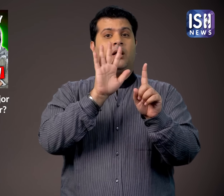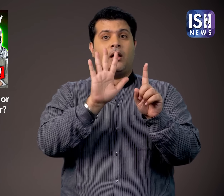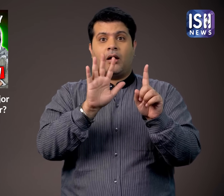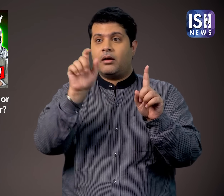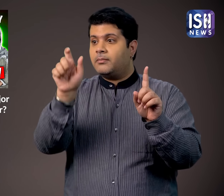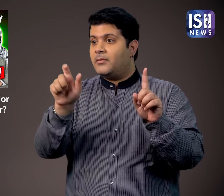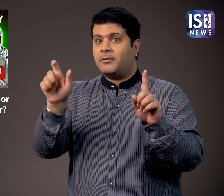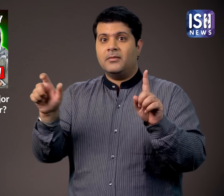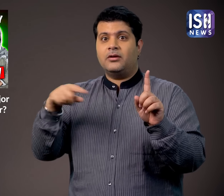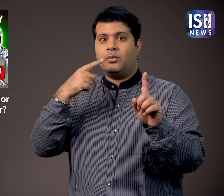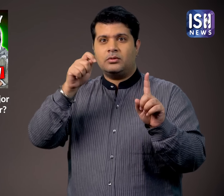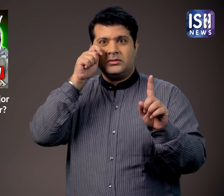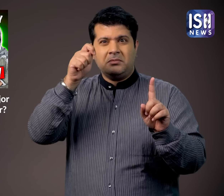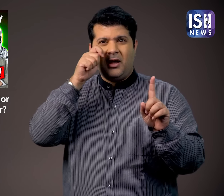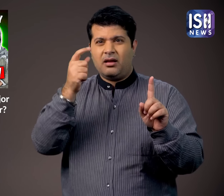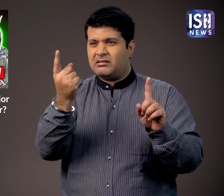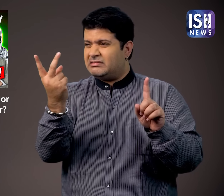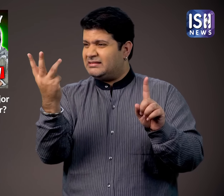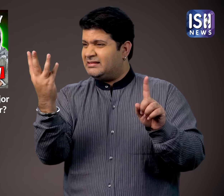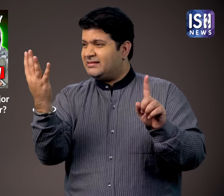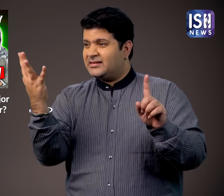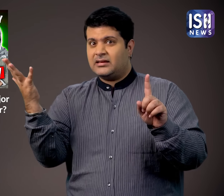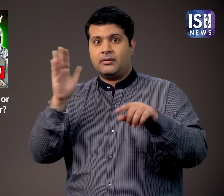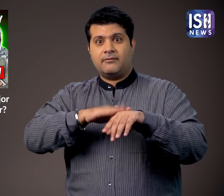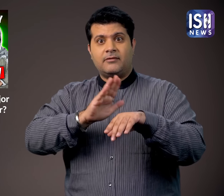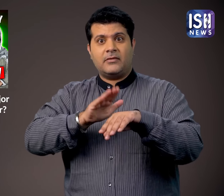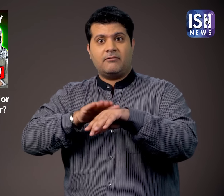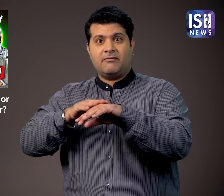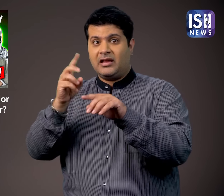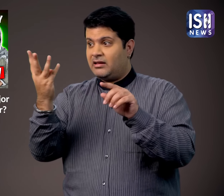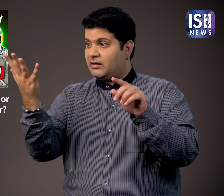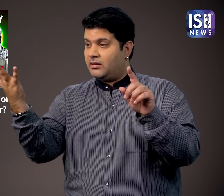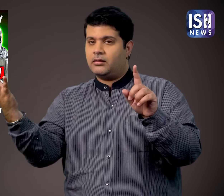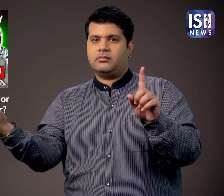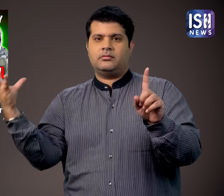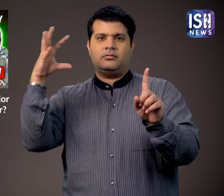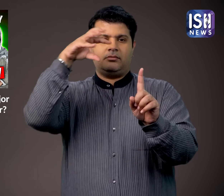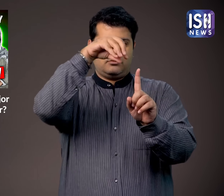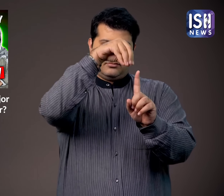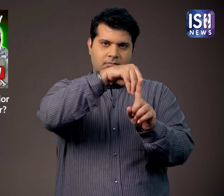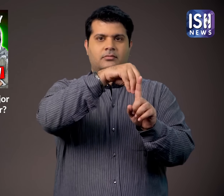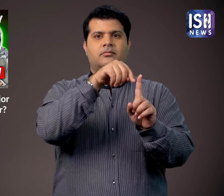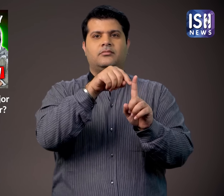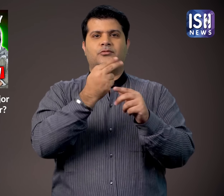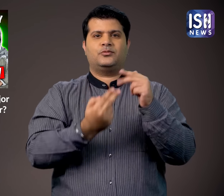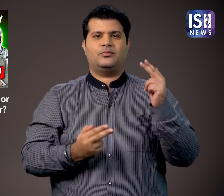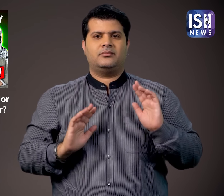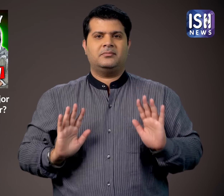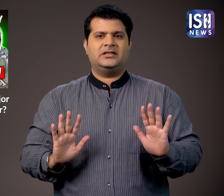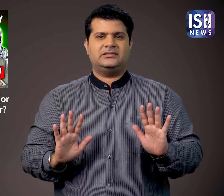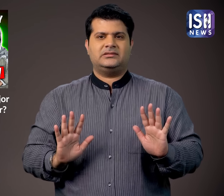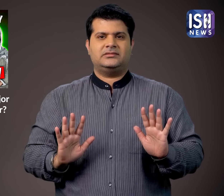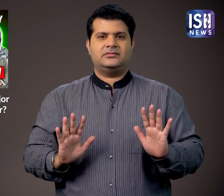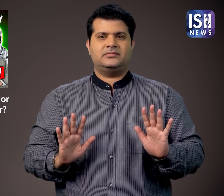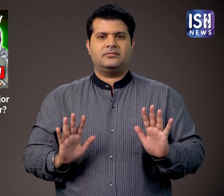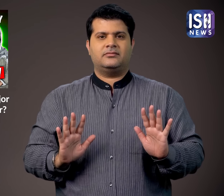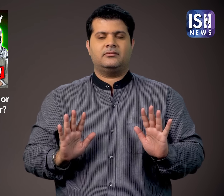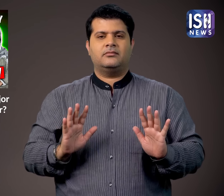However, some situations shown in Ranveer’s character may be inspired by other real-life Indian spies.